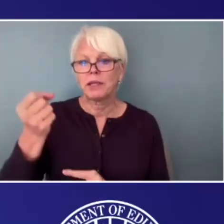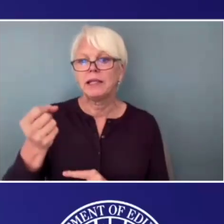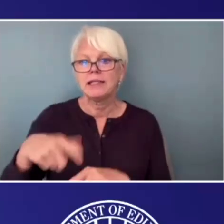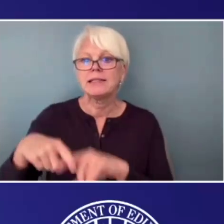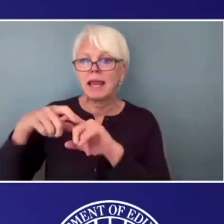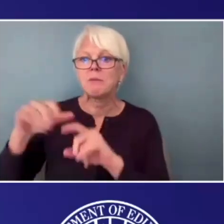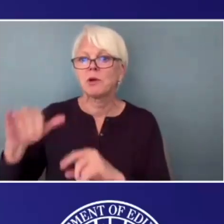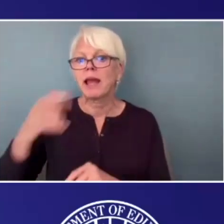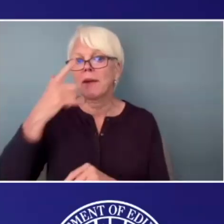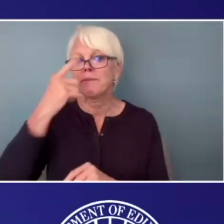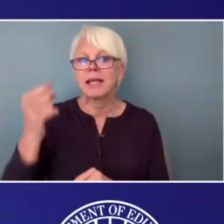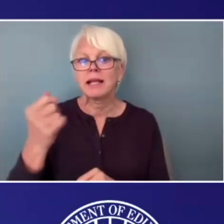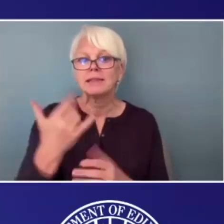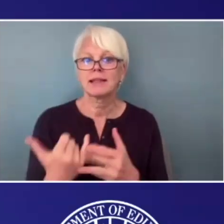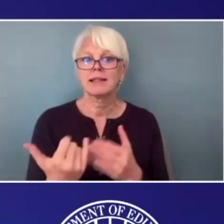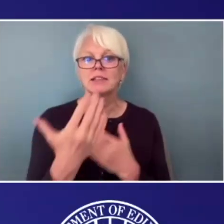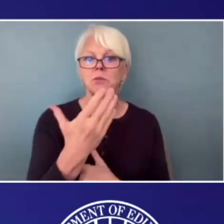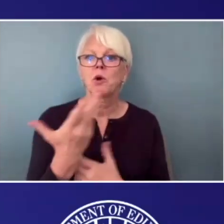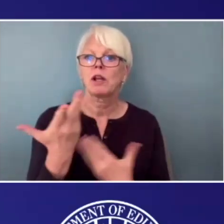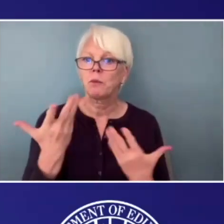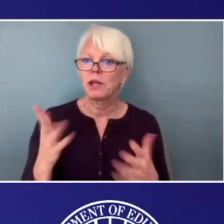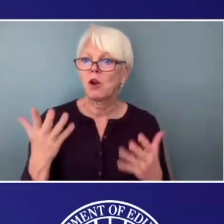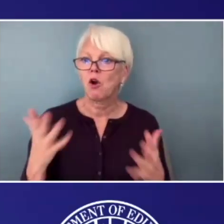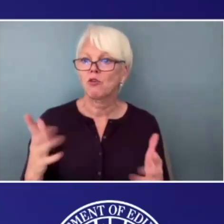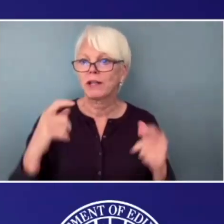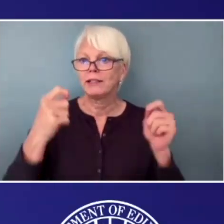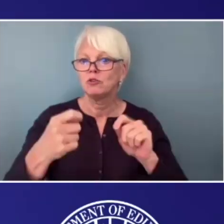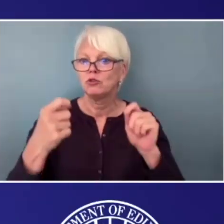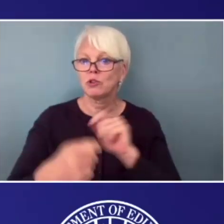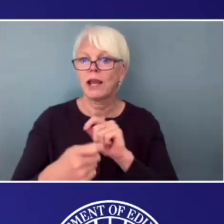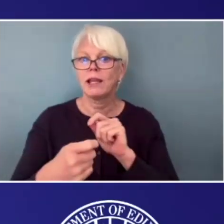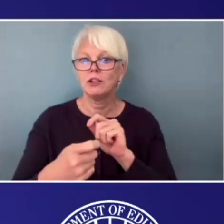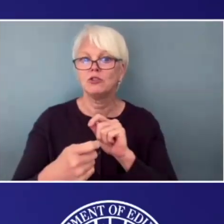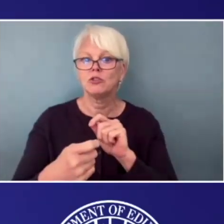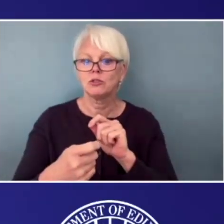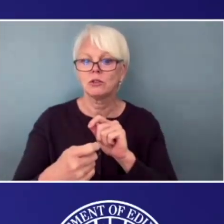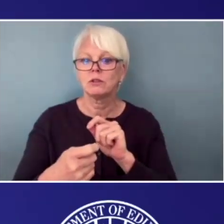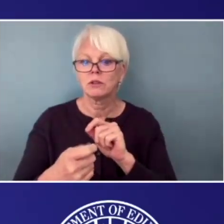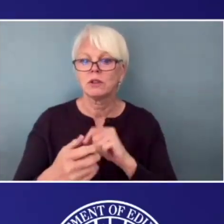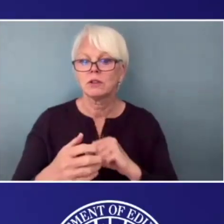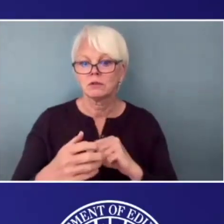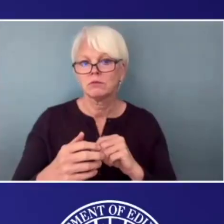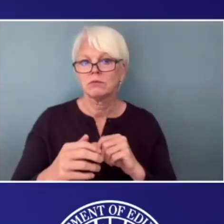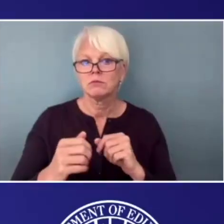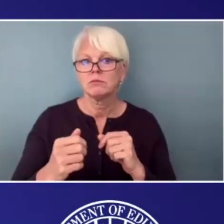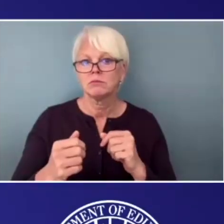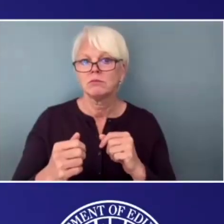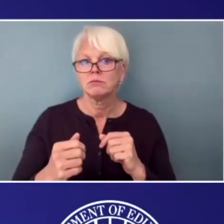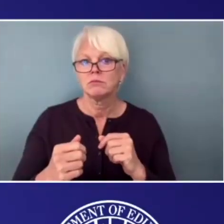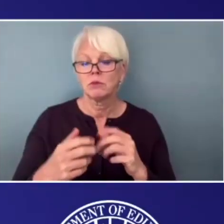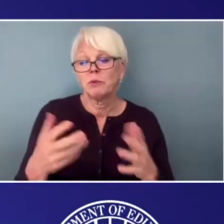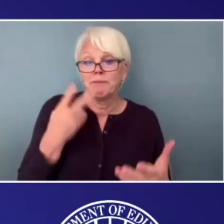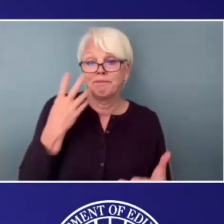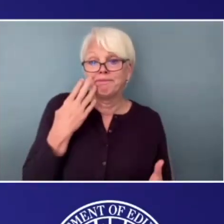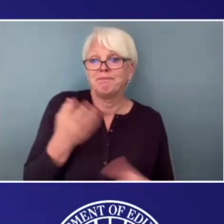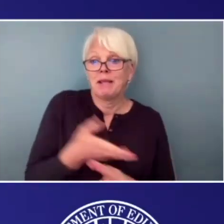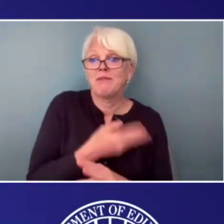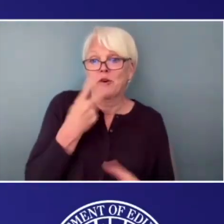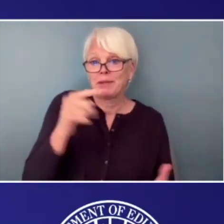this morning, changes to largely well before we saw this, that I think will speak